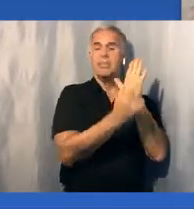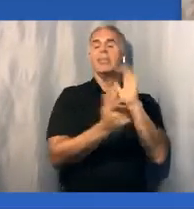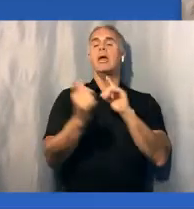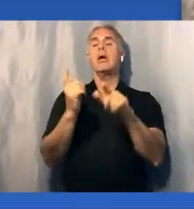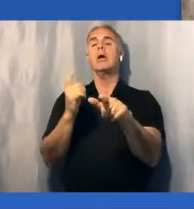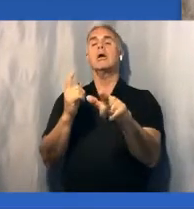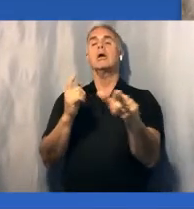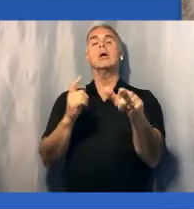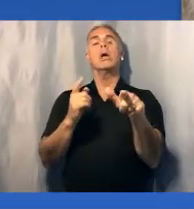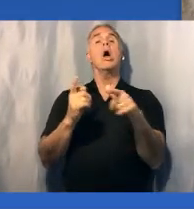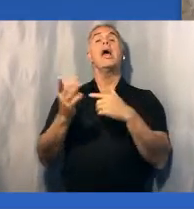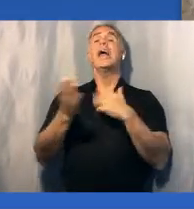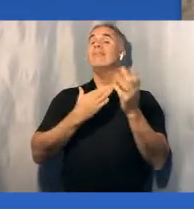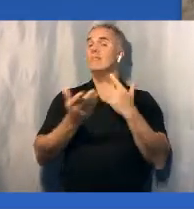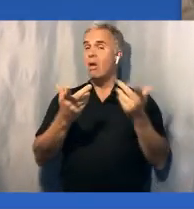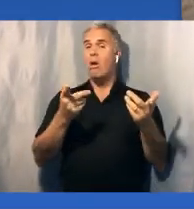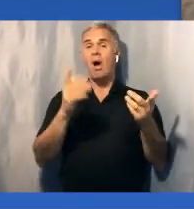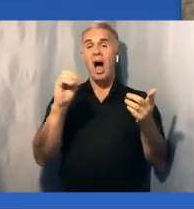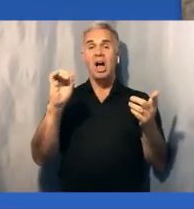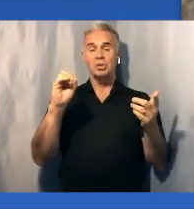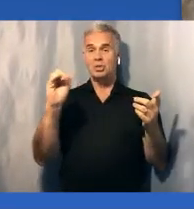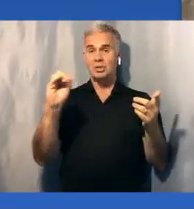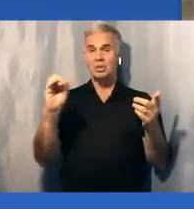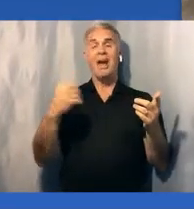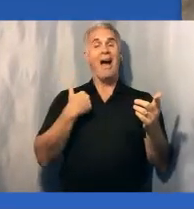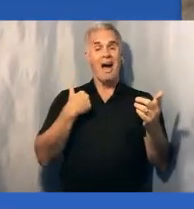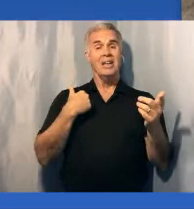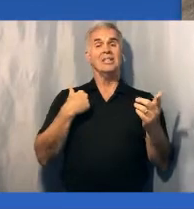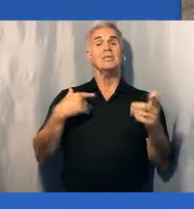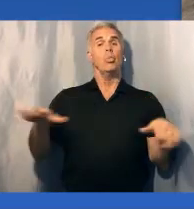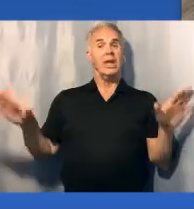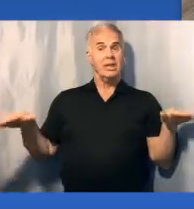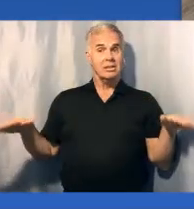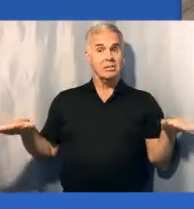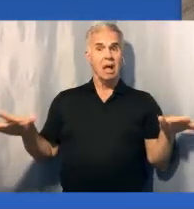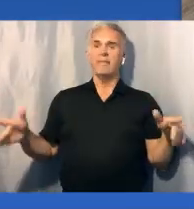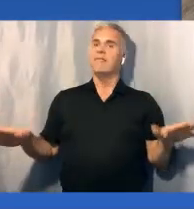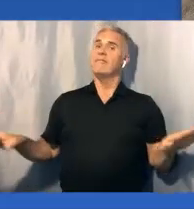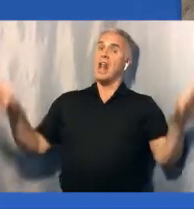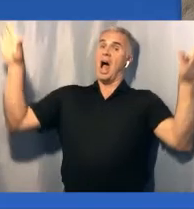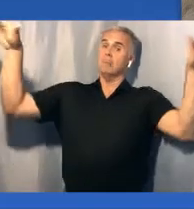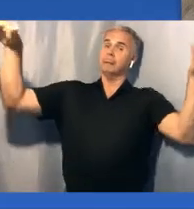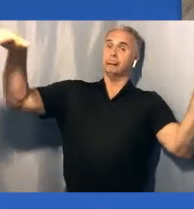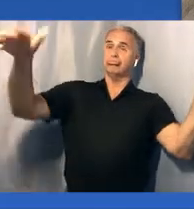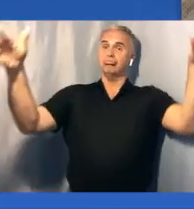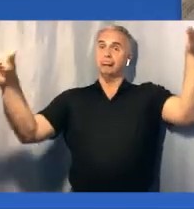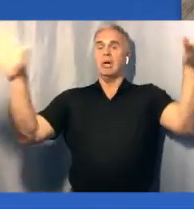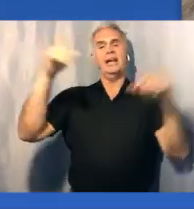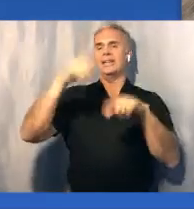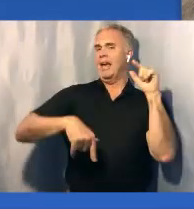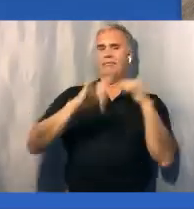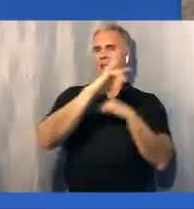Although the ostrich has wings, it cannot fly. Its body is too big and heavy